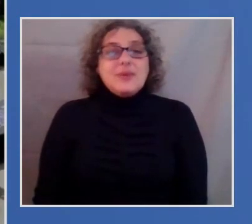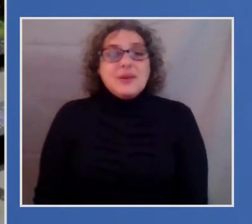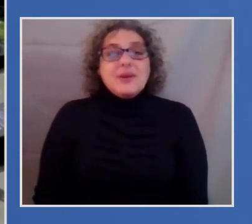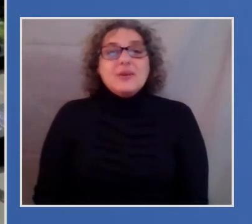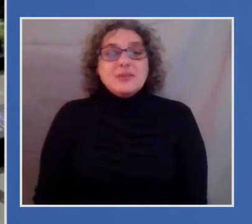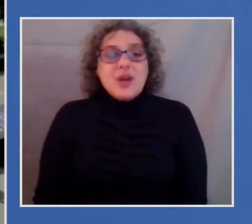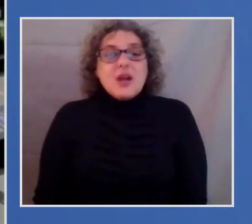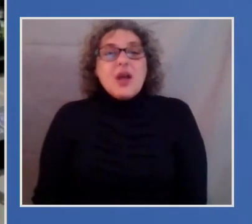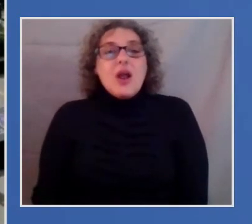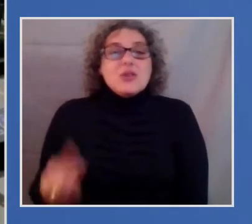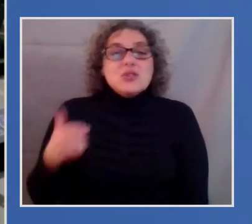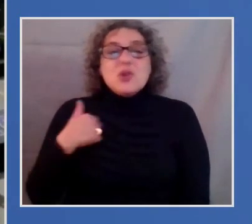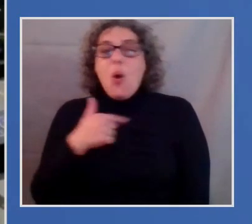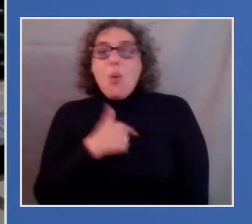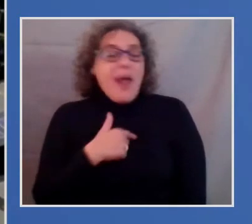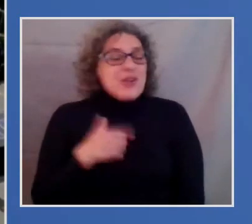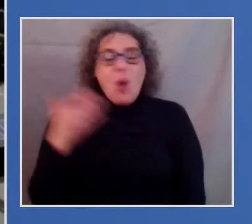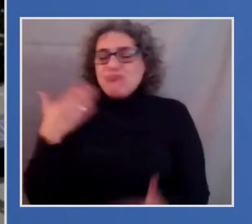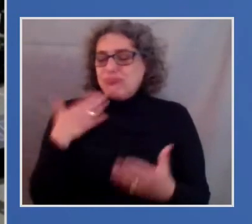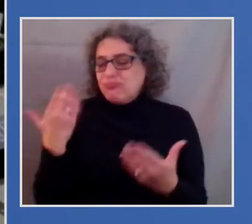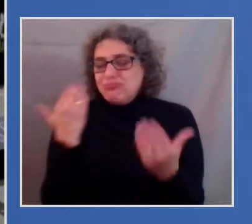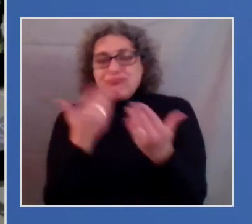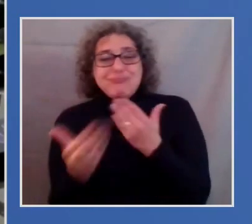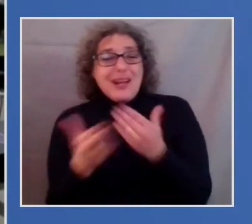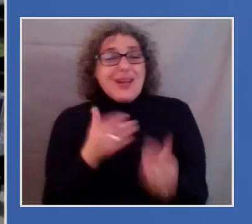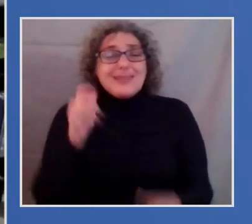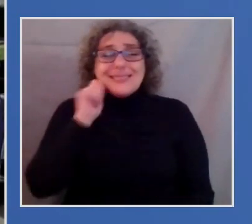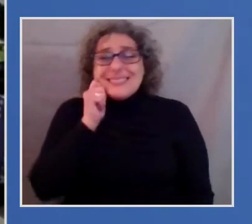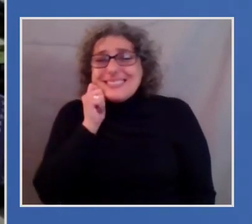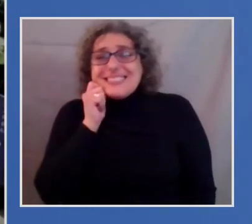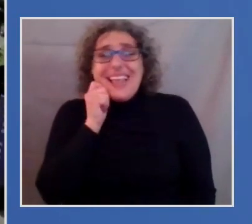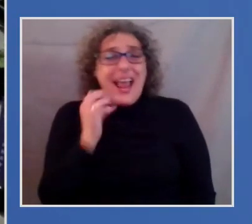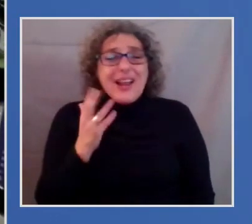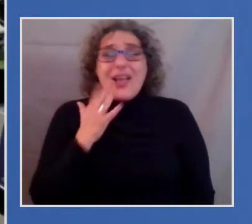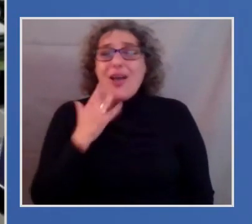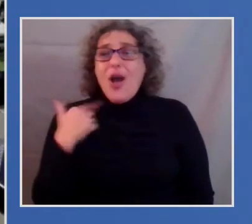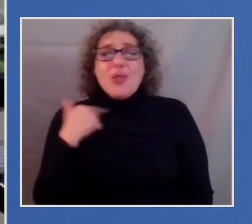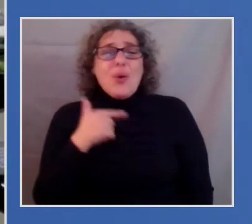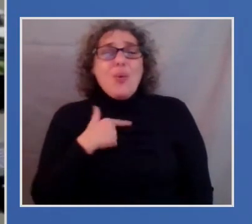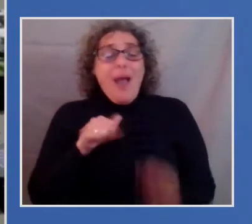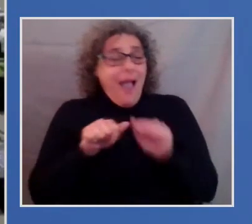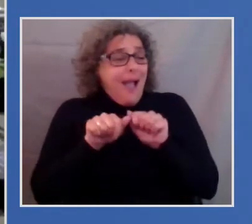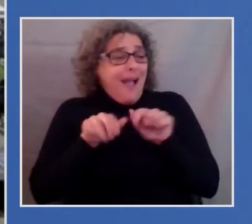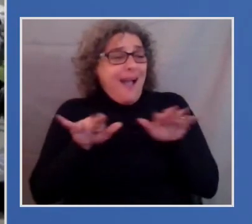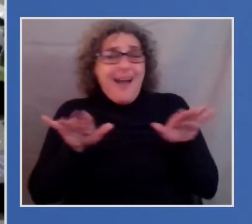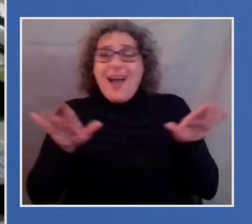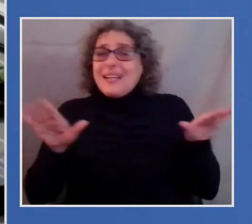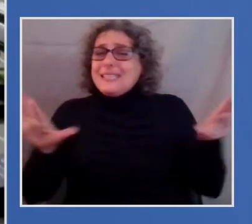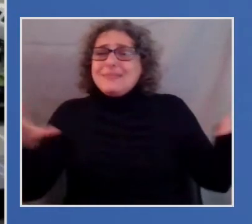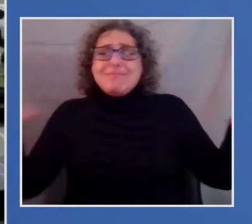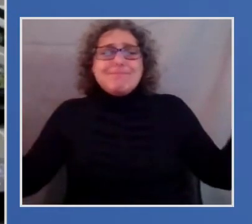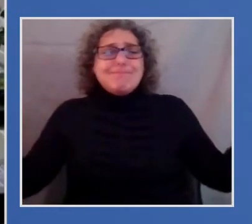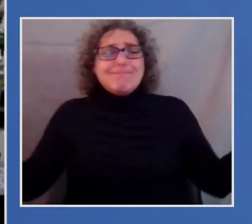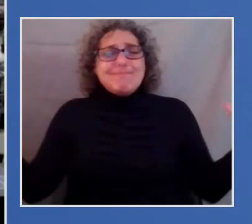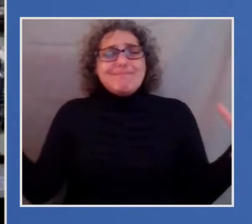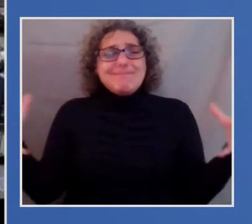BREONNA TAYLOR, CHECKUP BLAKE.